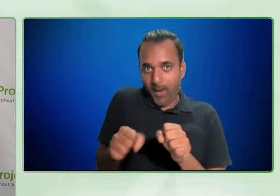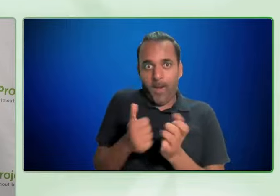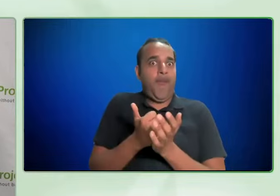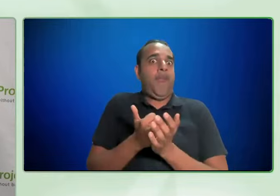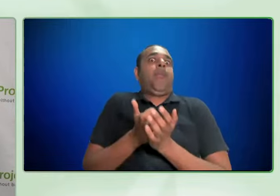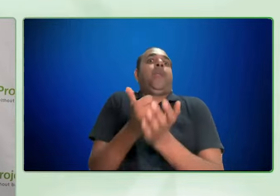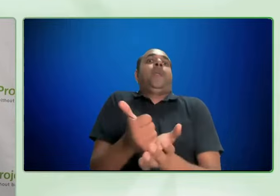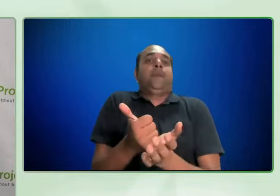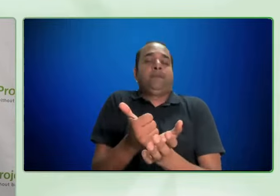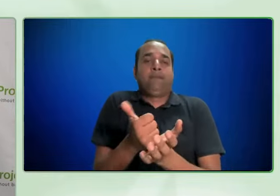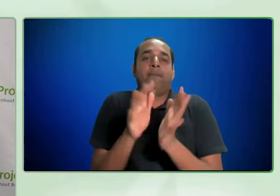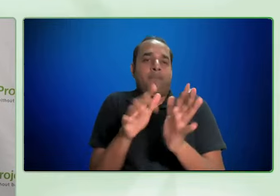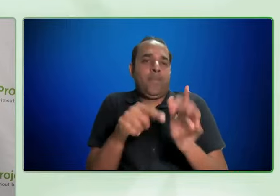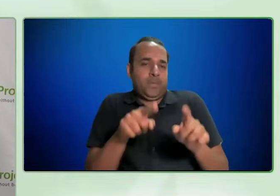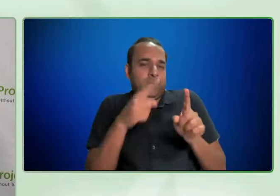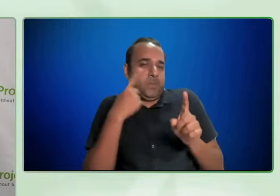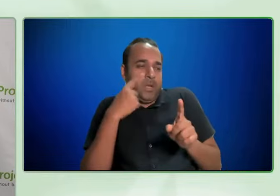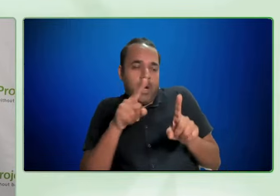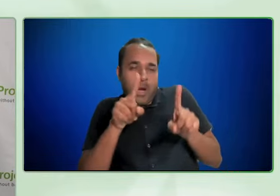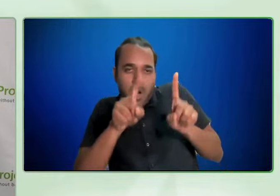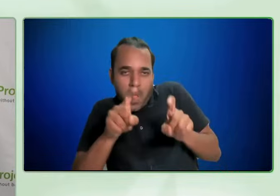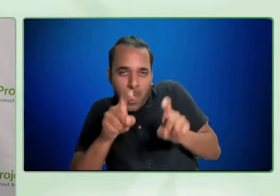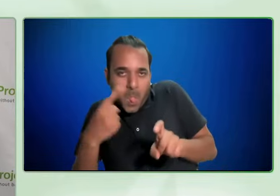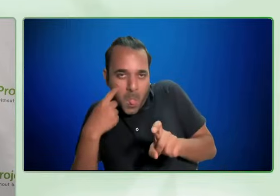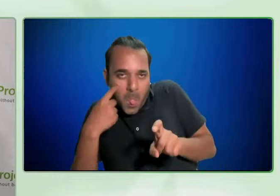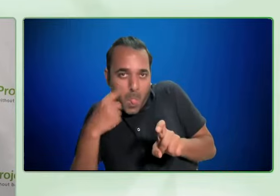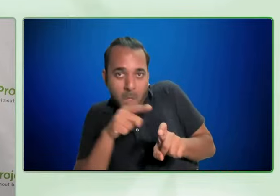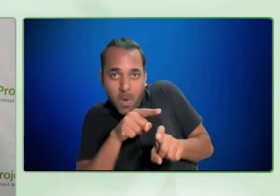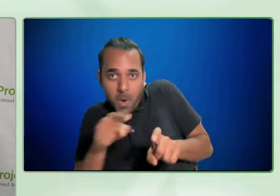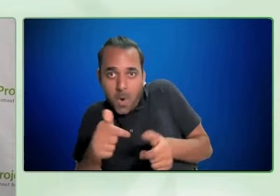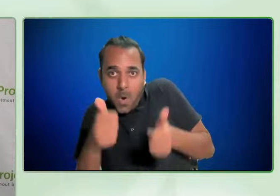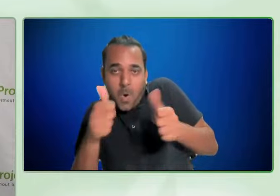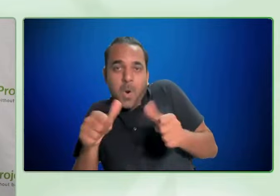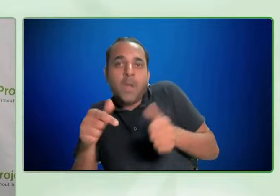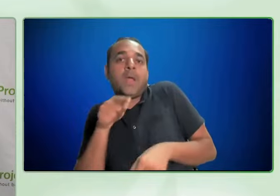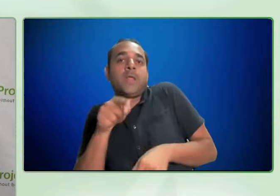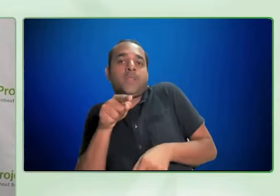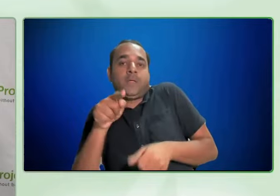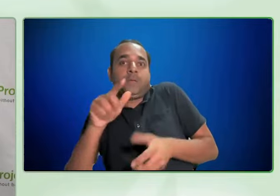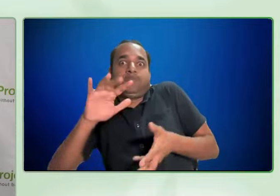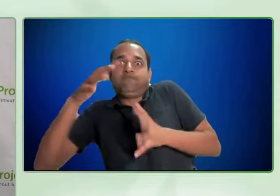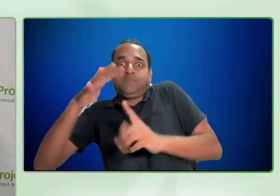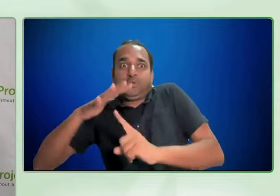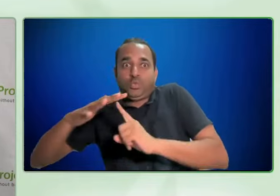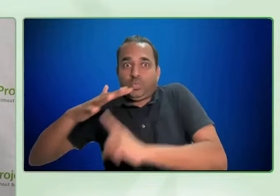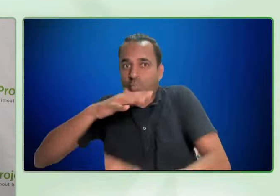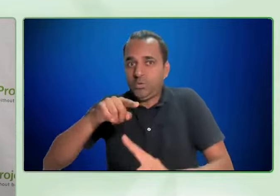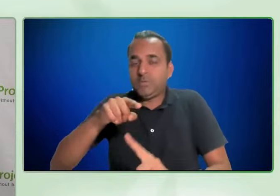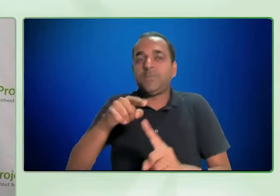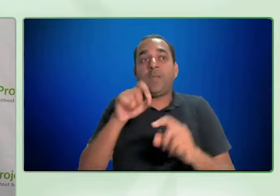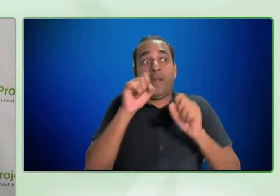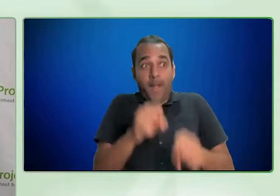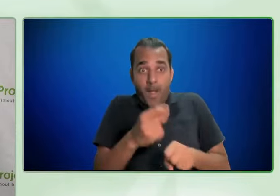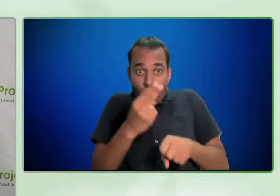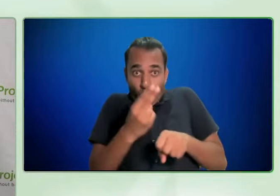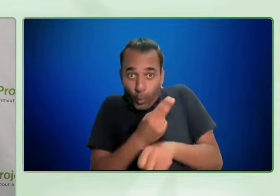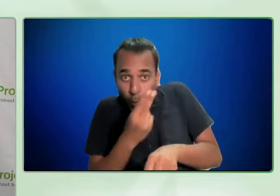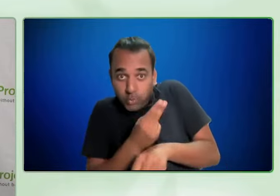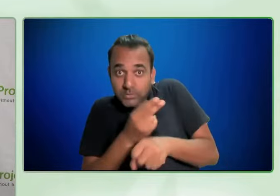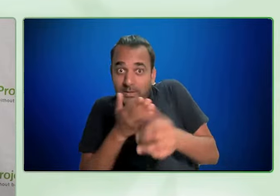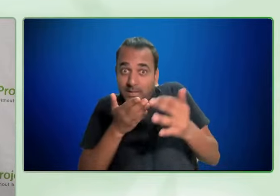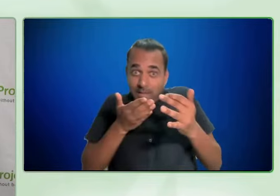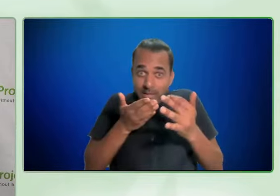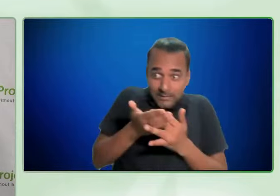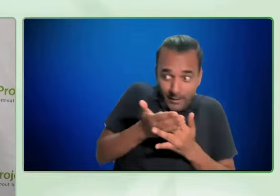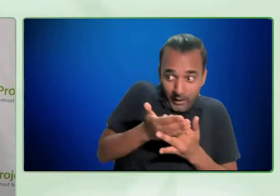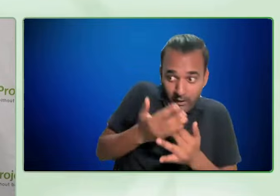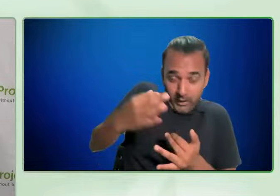because of their interest in the future that their interest in climate change, their interest